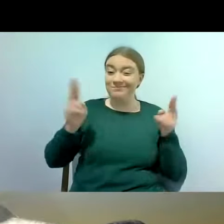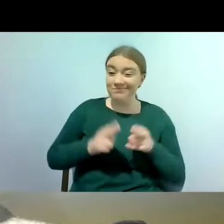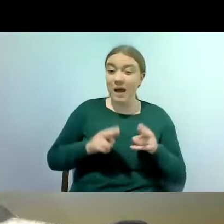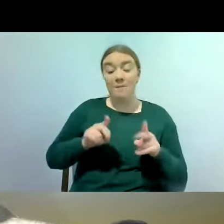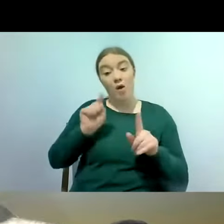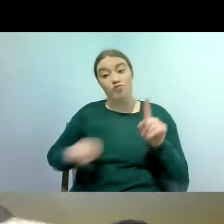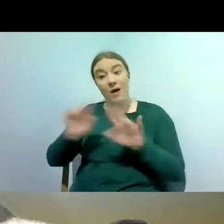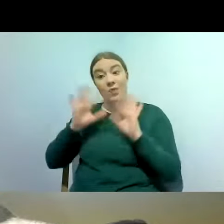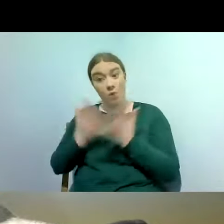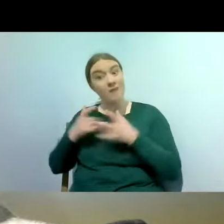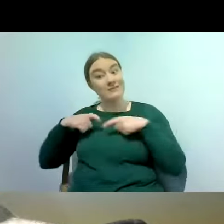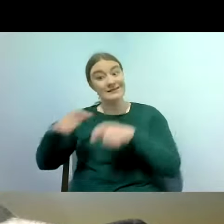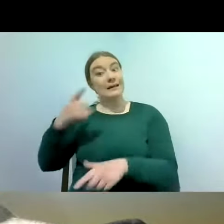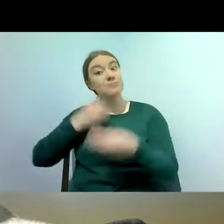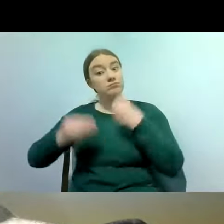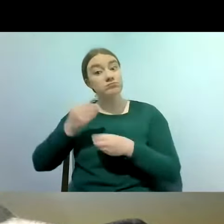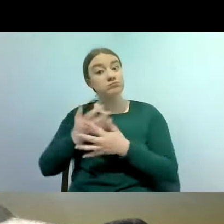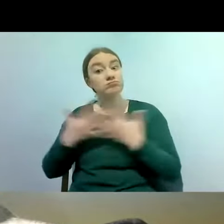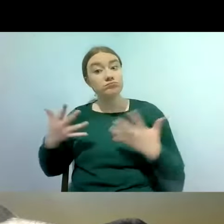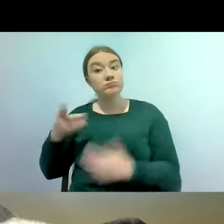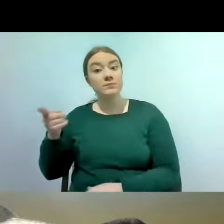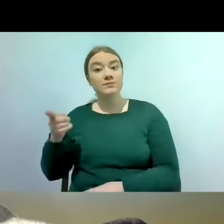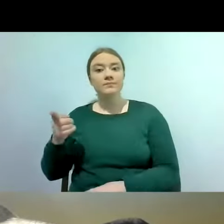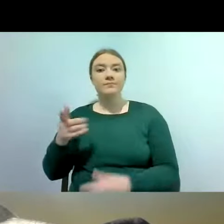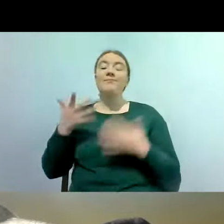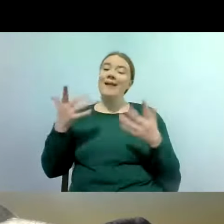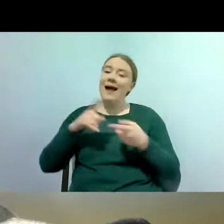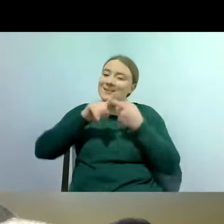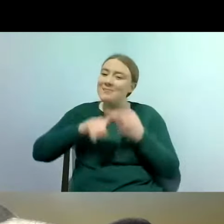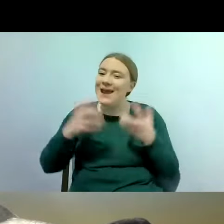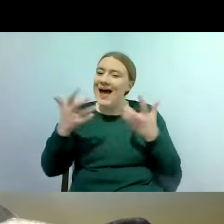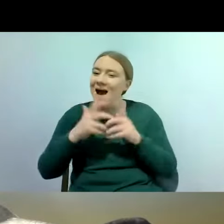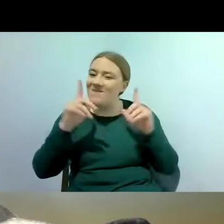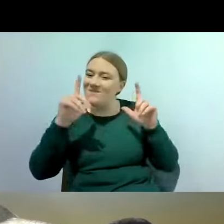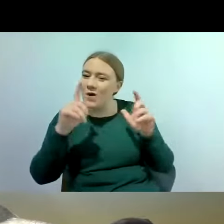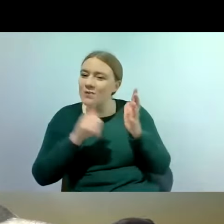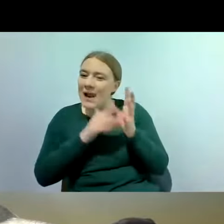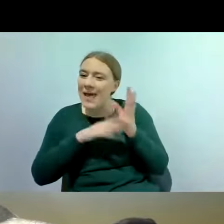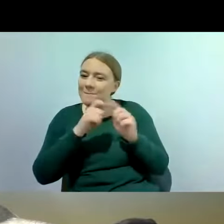now depending on what angle you take the photo of sea lamprey from they either appear quite cute